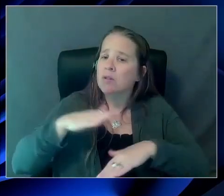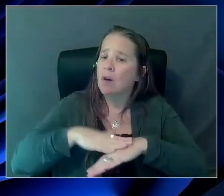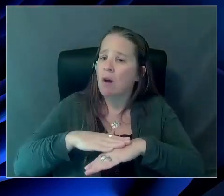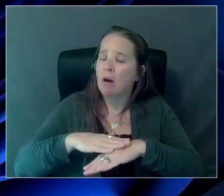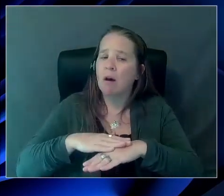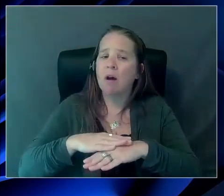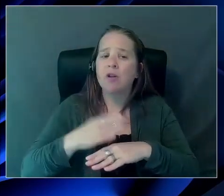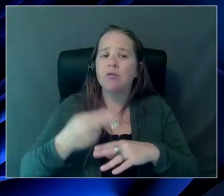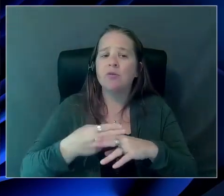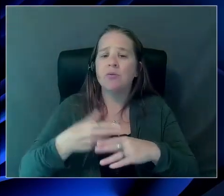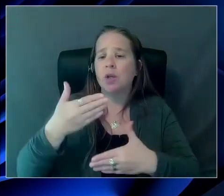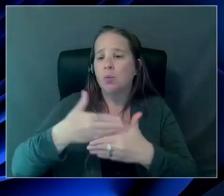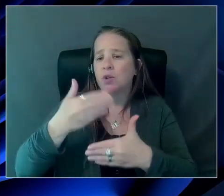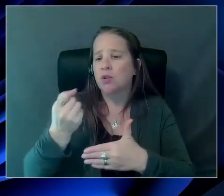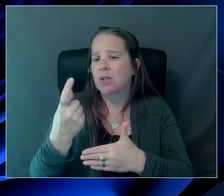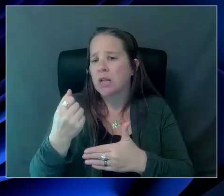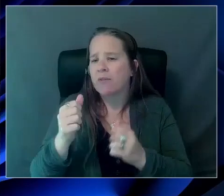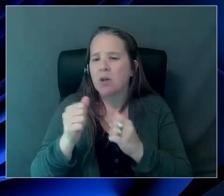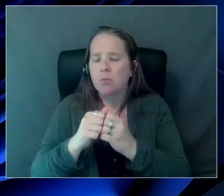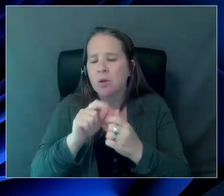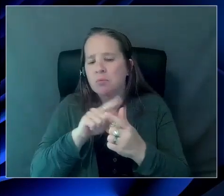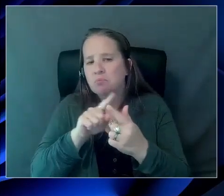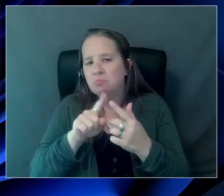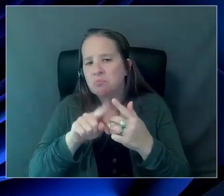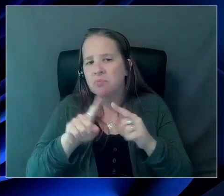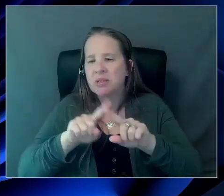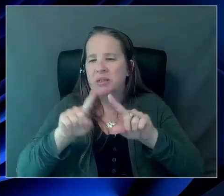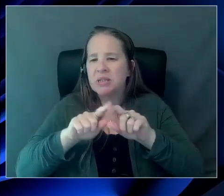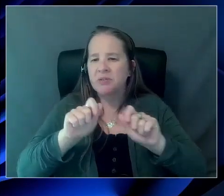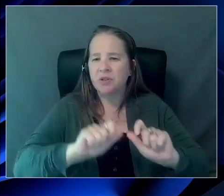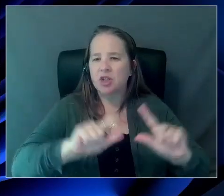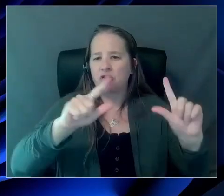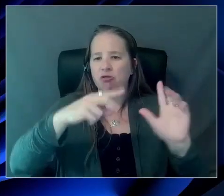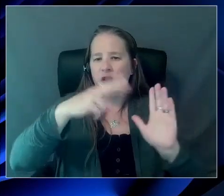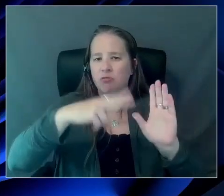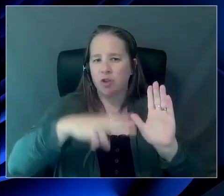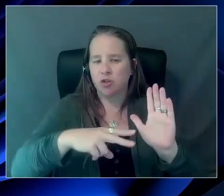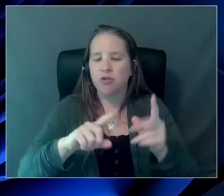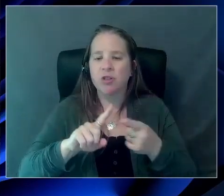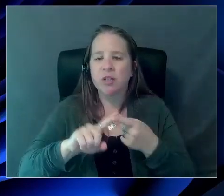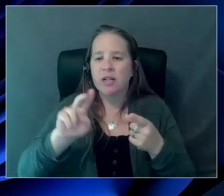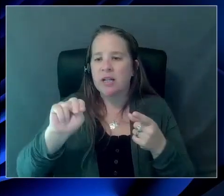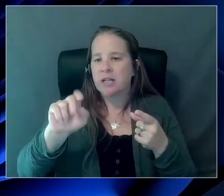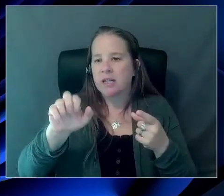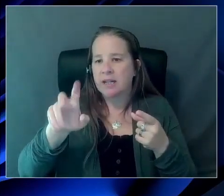on using Windows 11 with a few different screen readers including narrator, NVDA and Jaws.